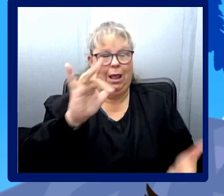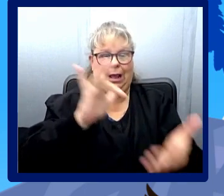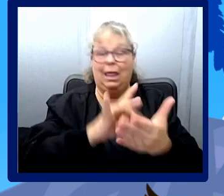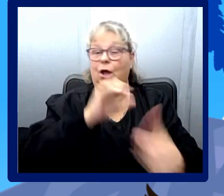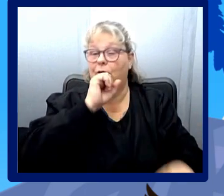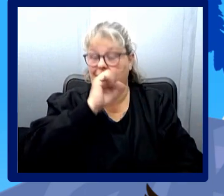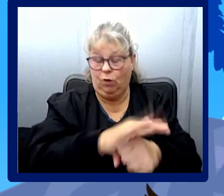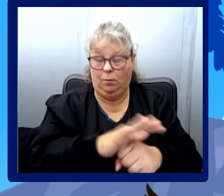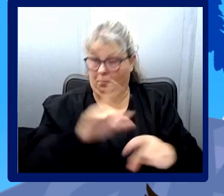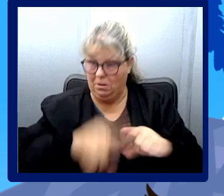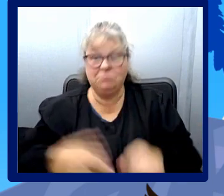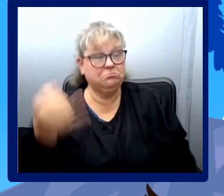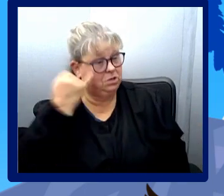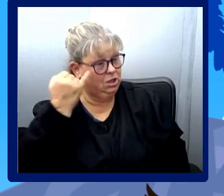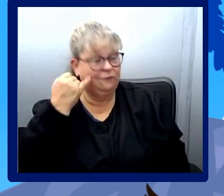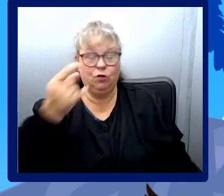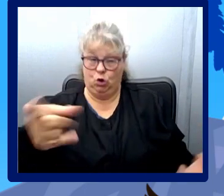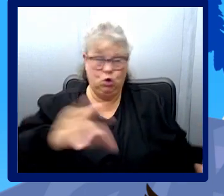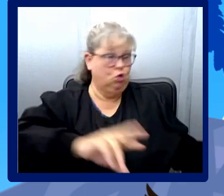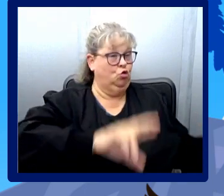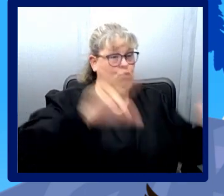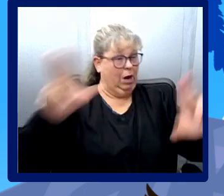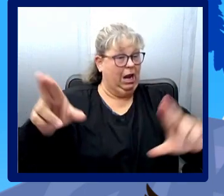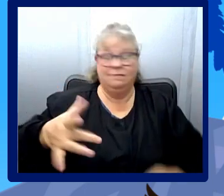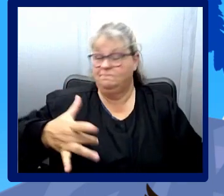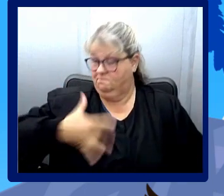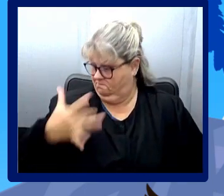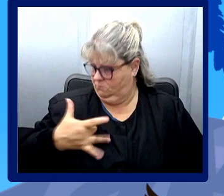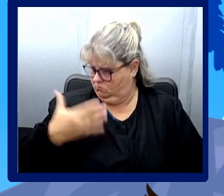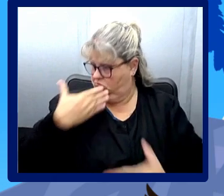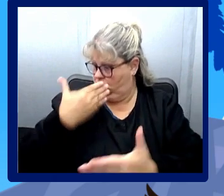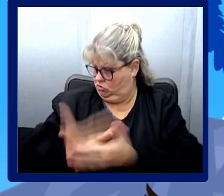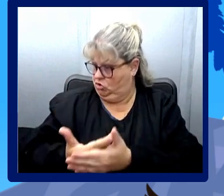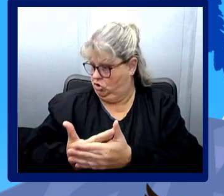And with that, I am going stop sharing this org,